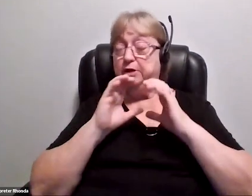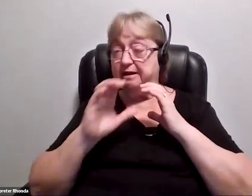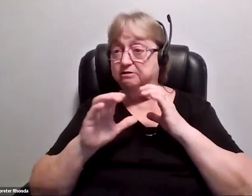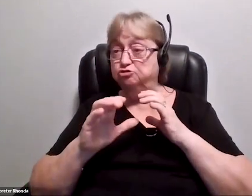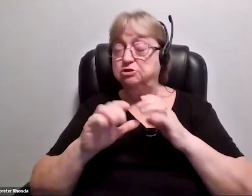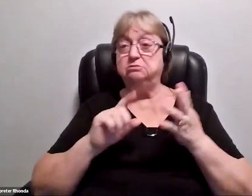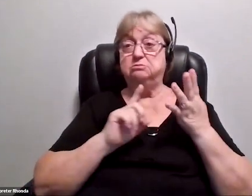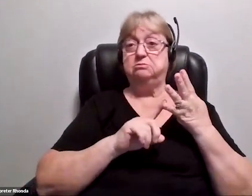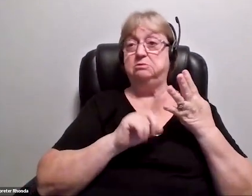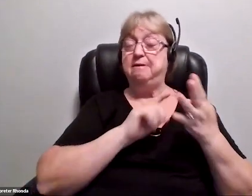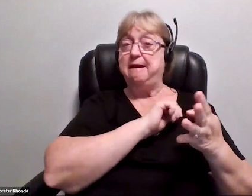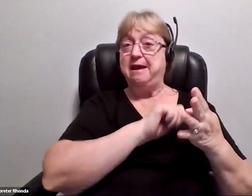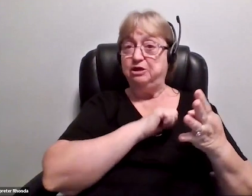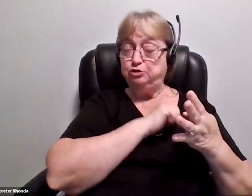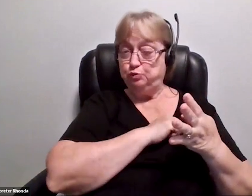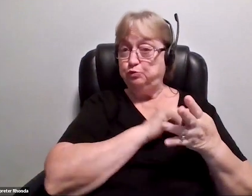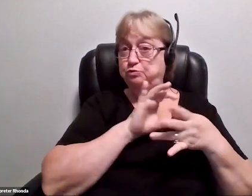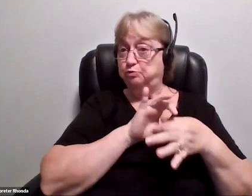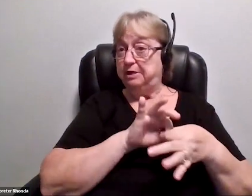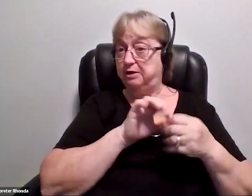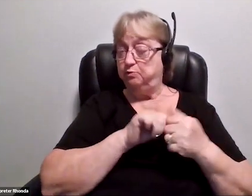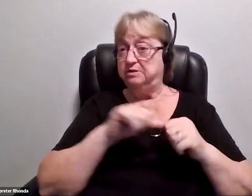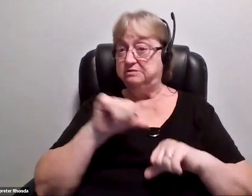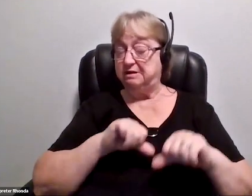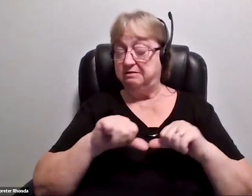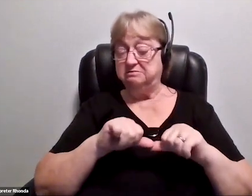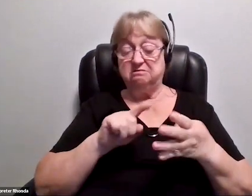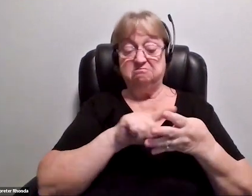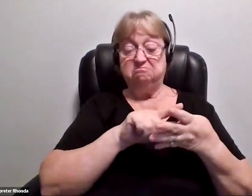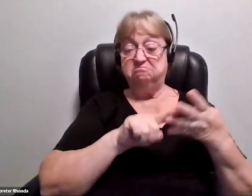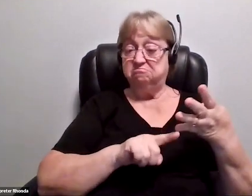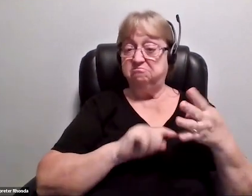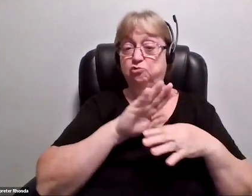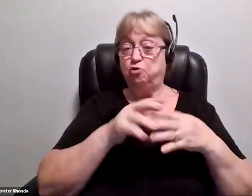related to science, all of which are intersected by accessibility.